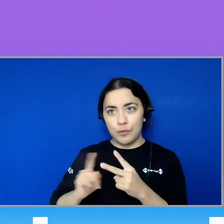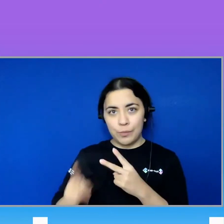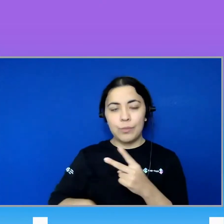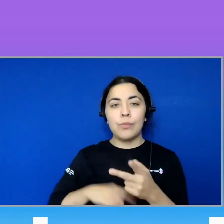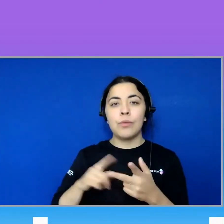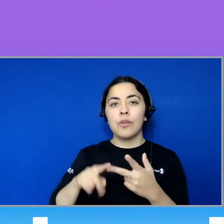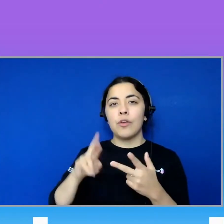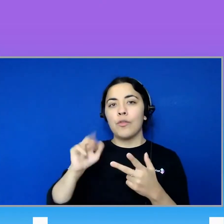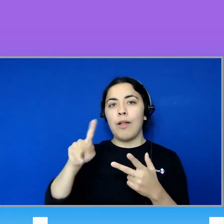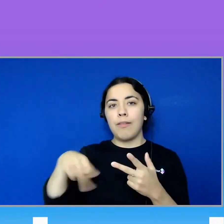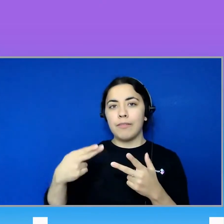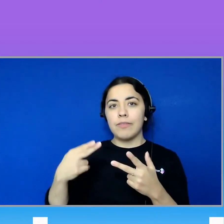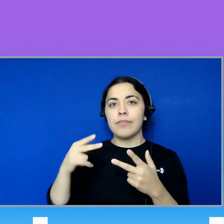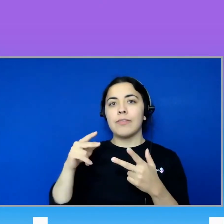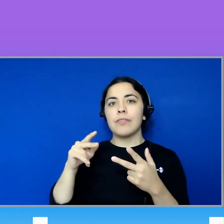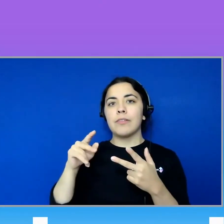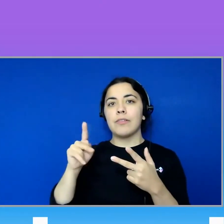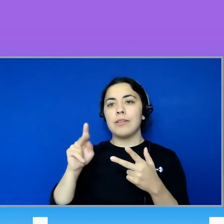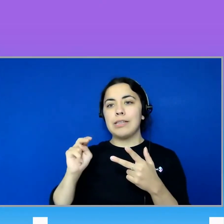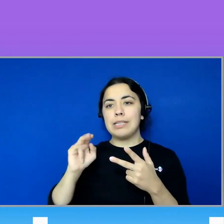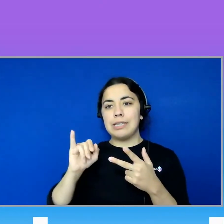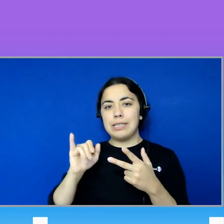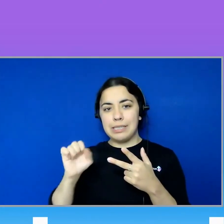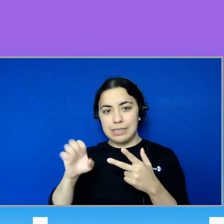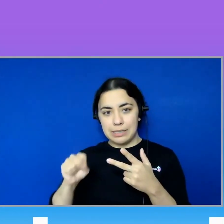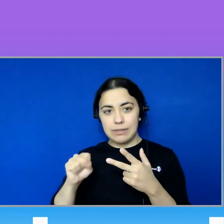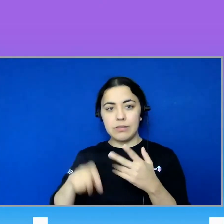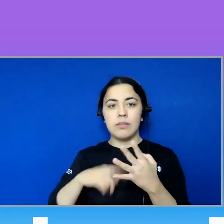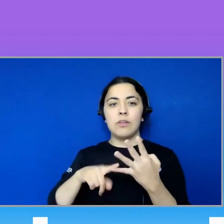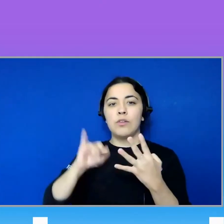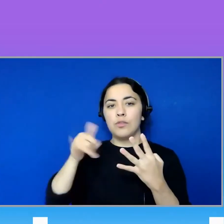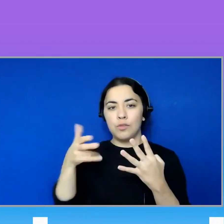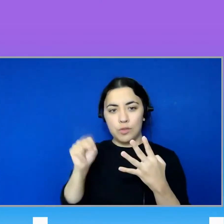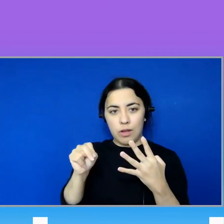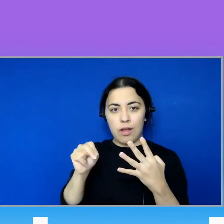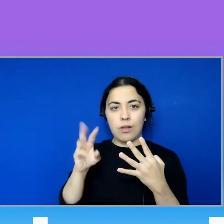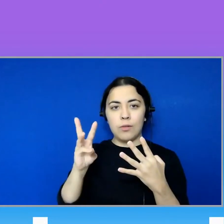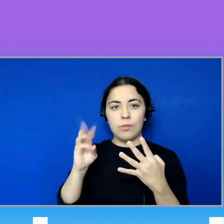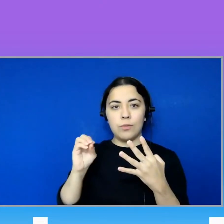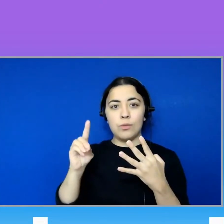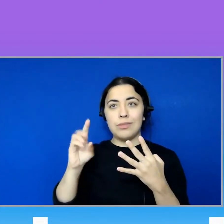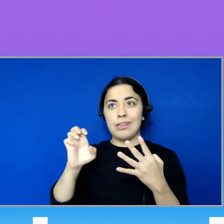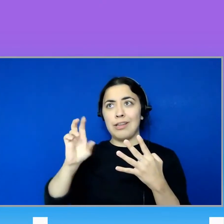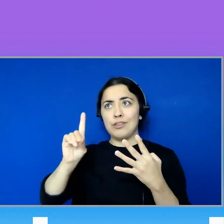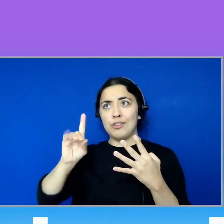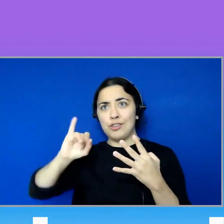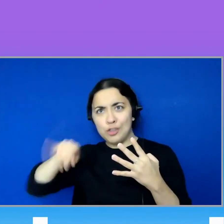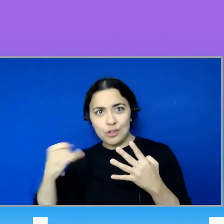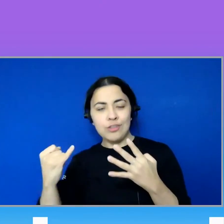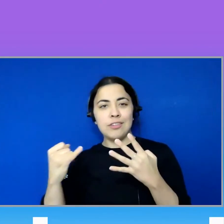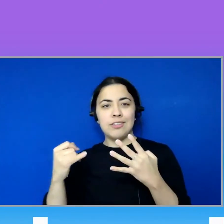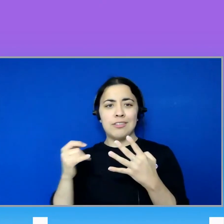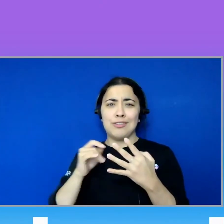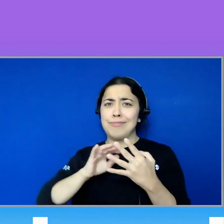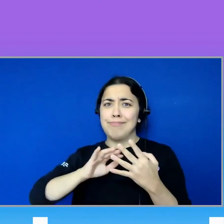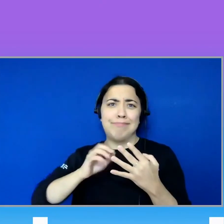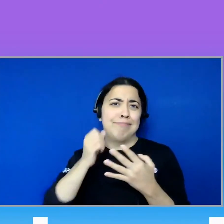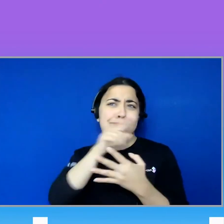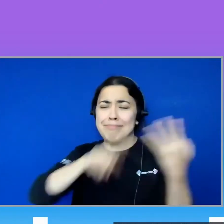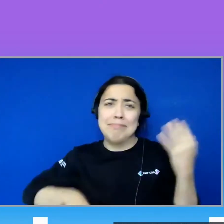Neas, John Wooden, just all of